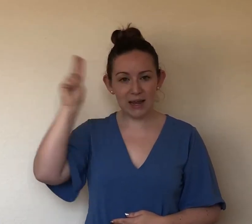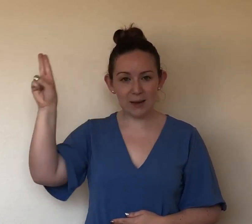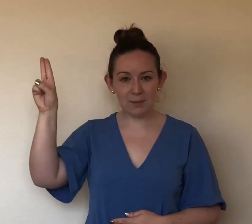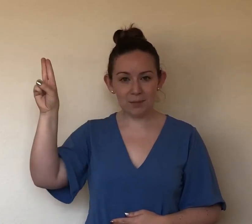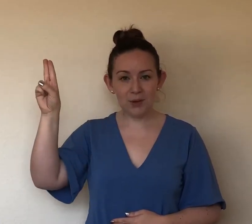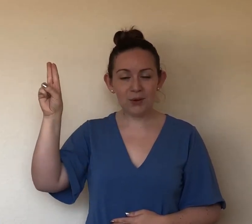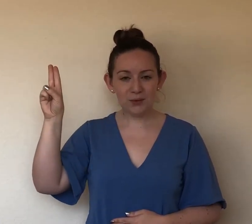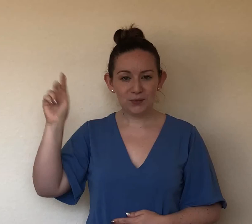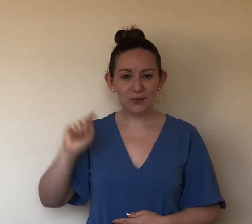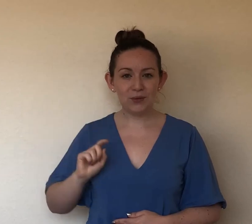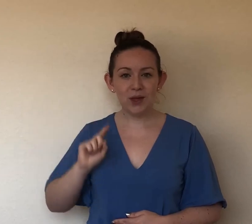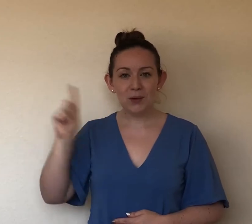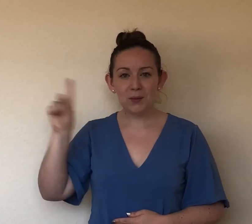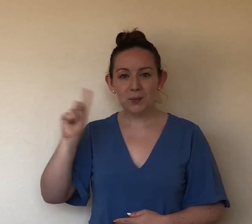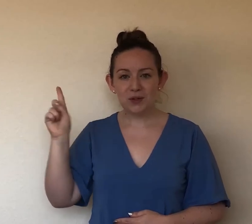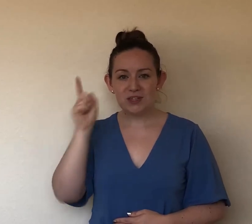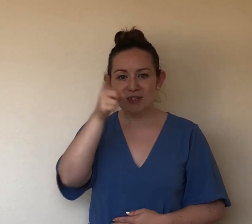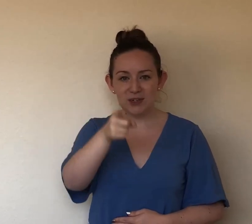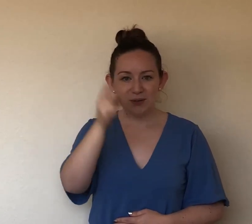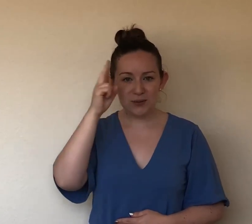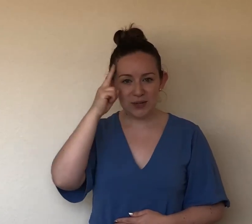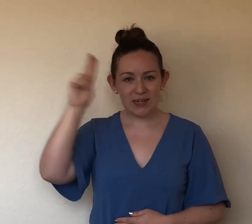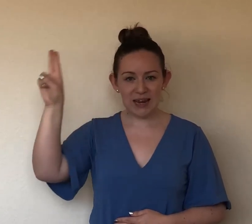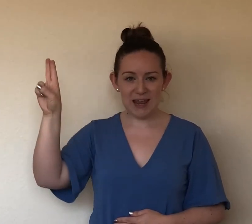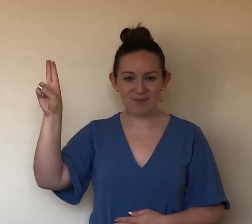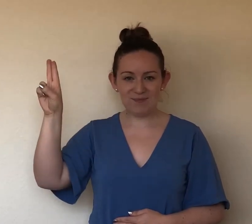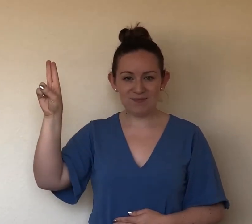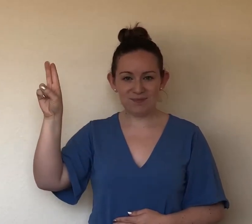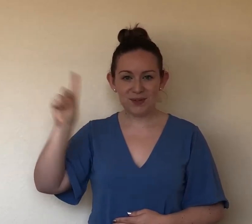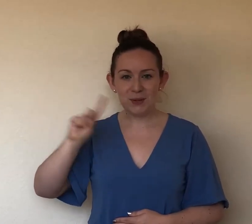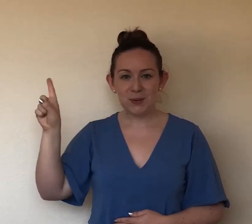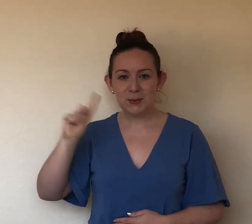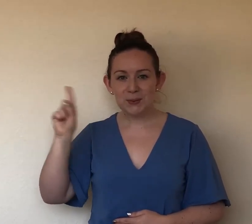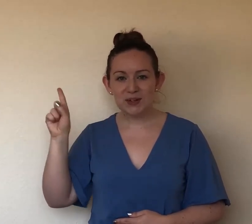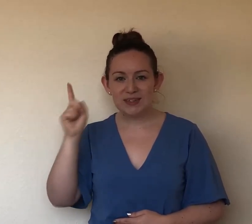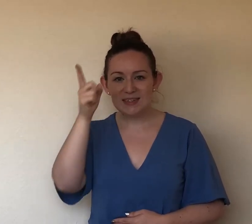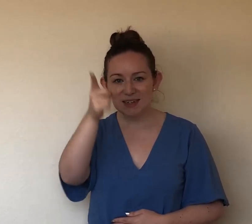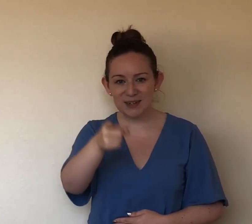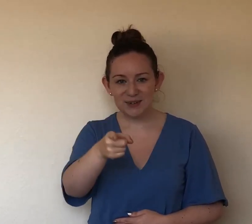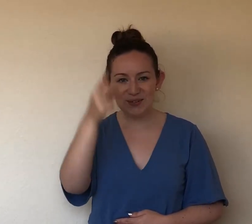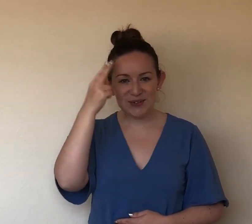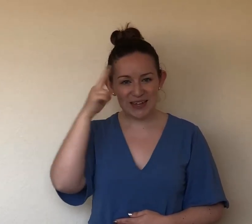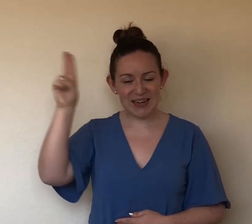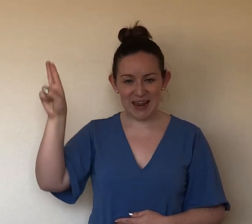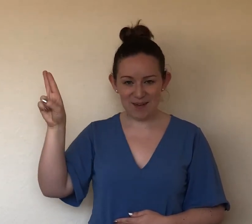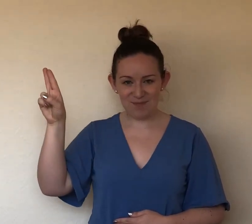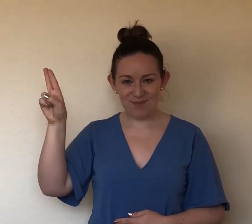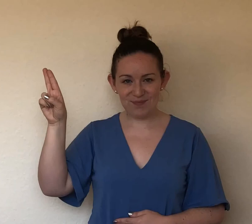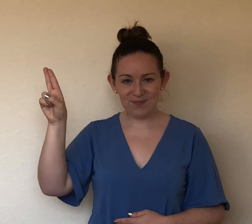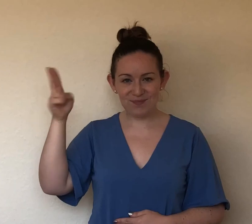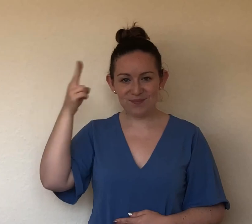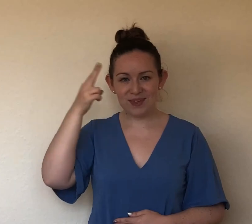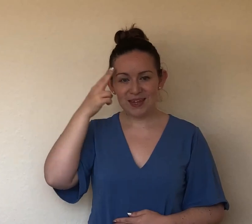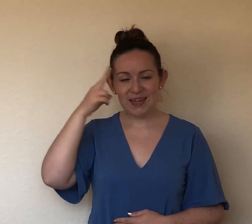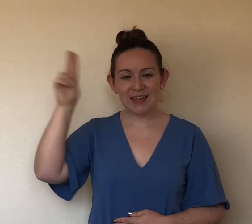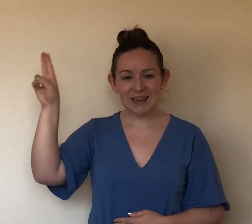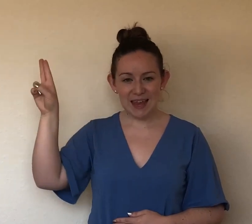My name or what's your name? name